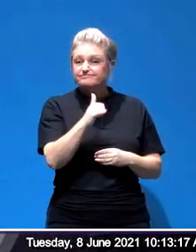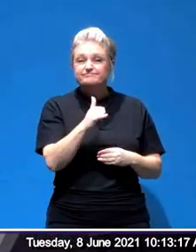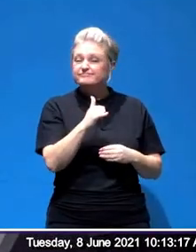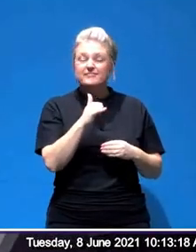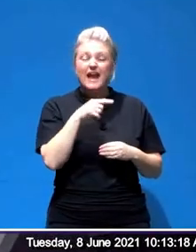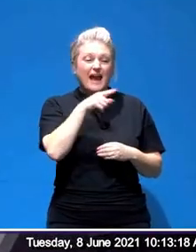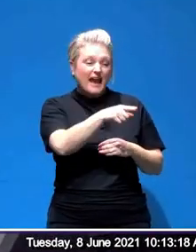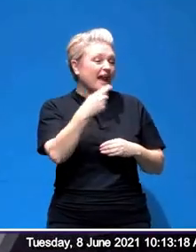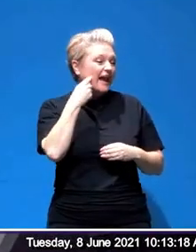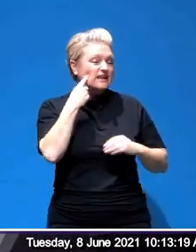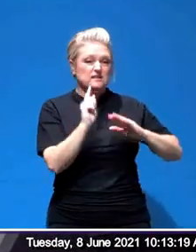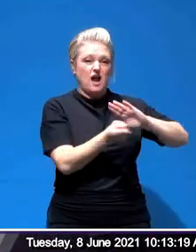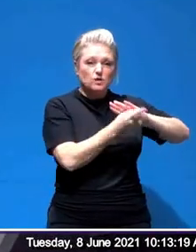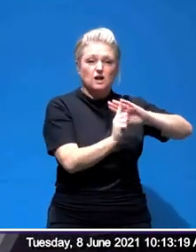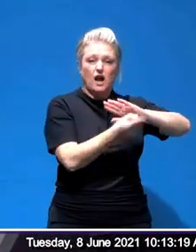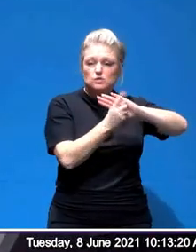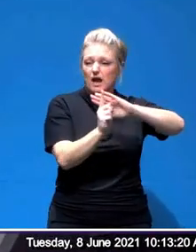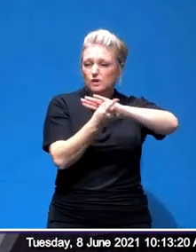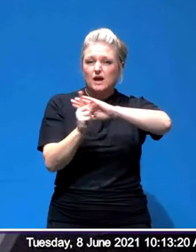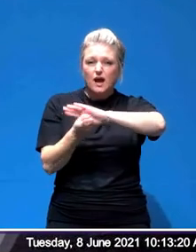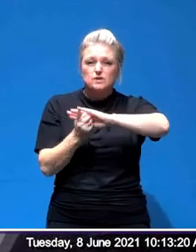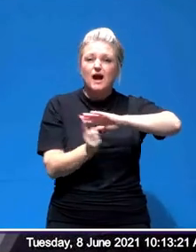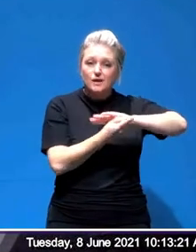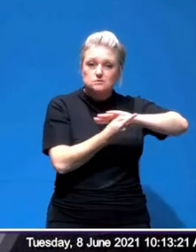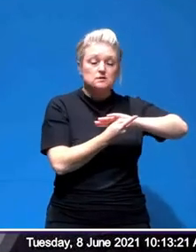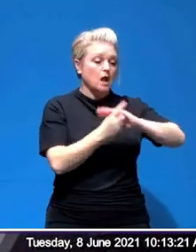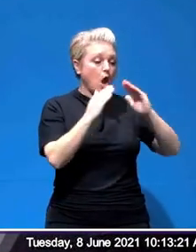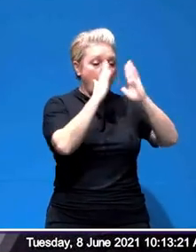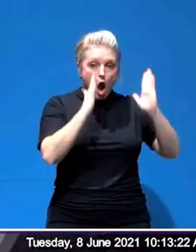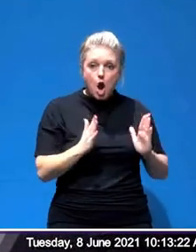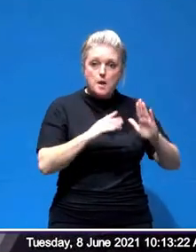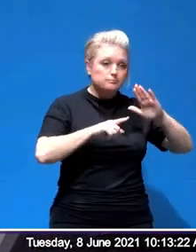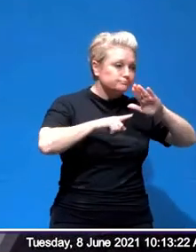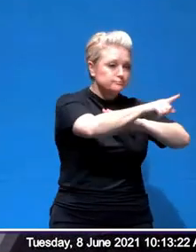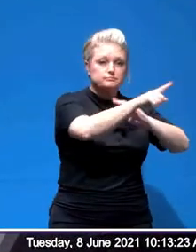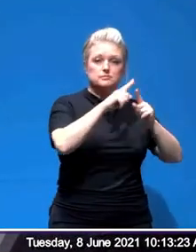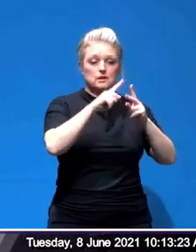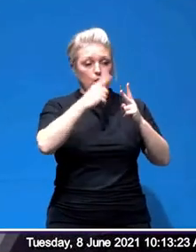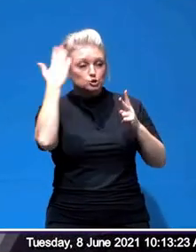He regularly disappeared from our home, from respite care and even from school.